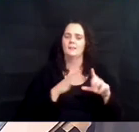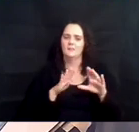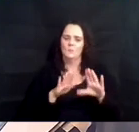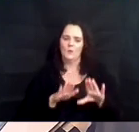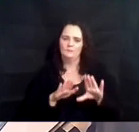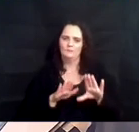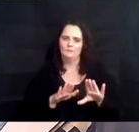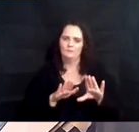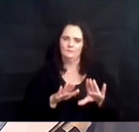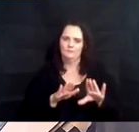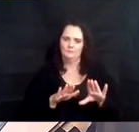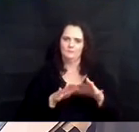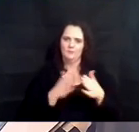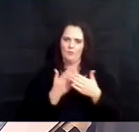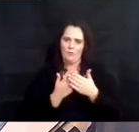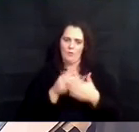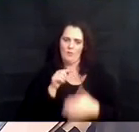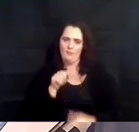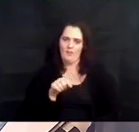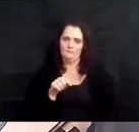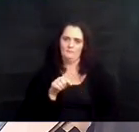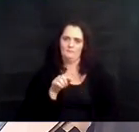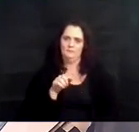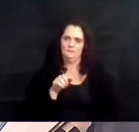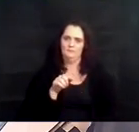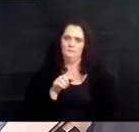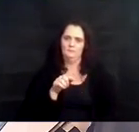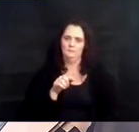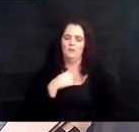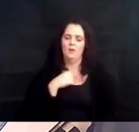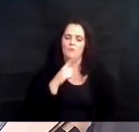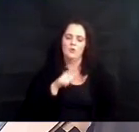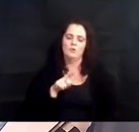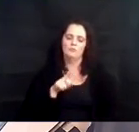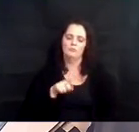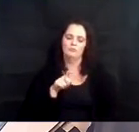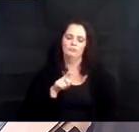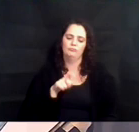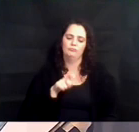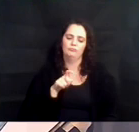moments before the water starts coming out so, I'm actually going to take several frames.